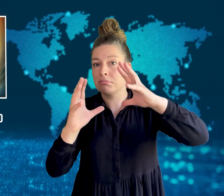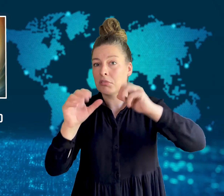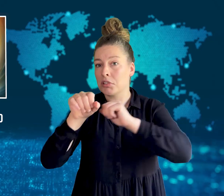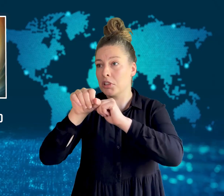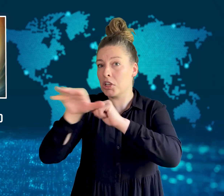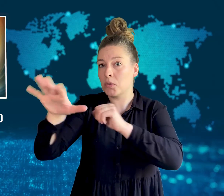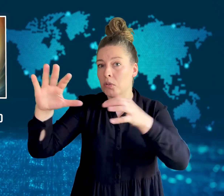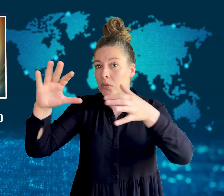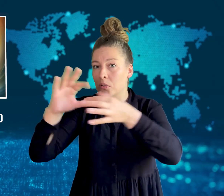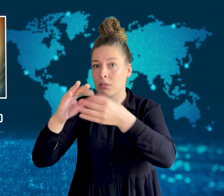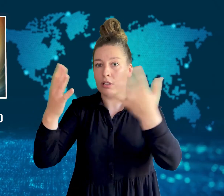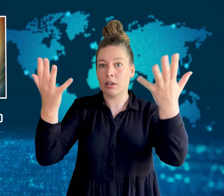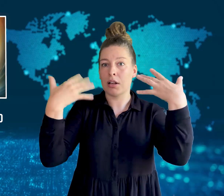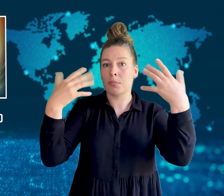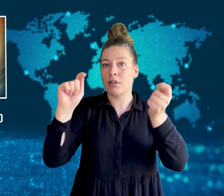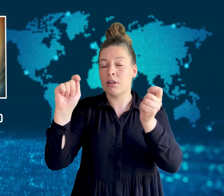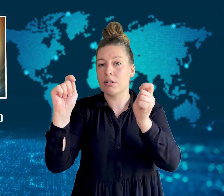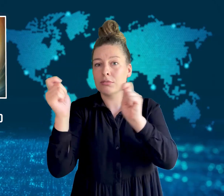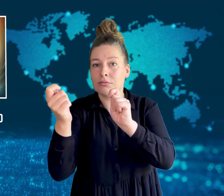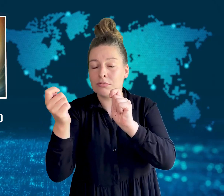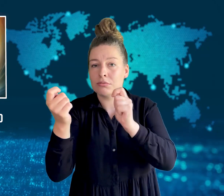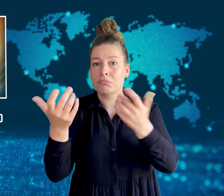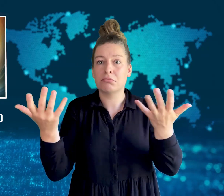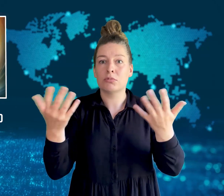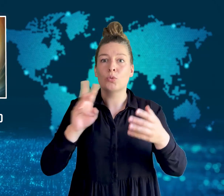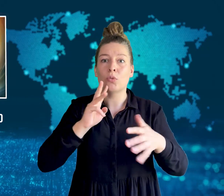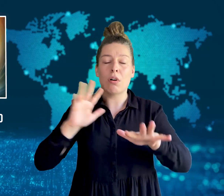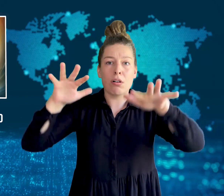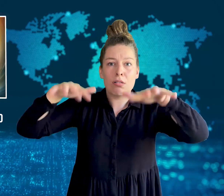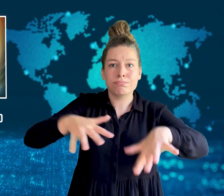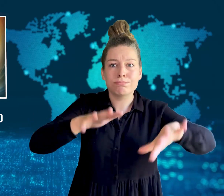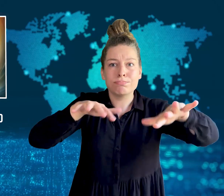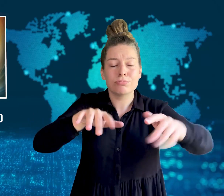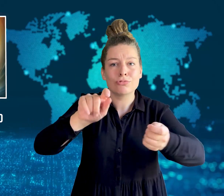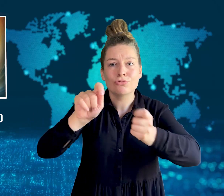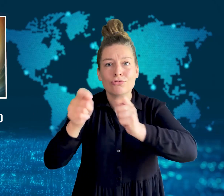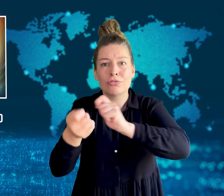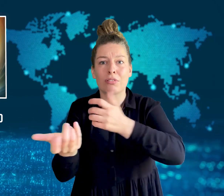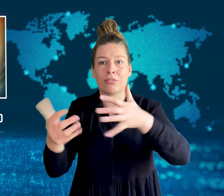not affected the lengths of days or seasons.